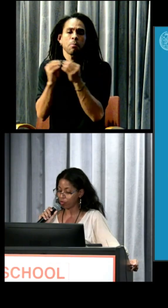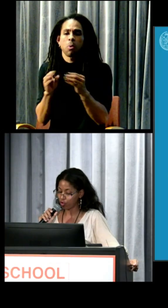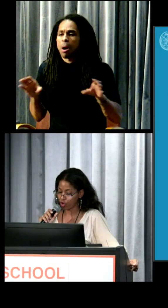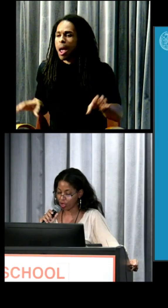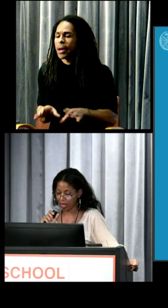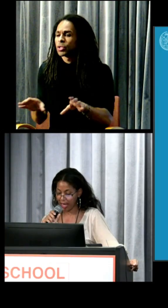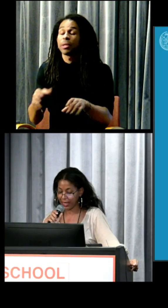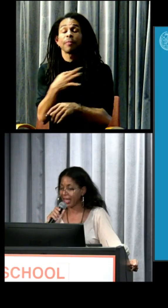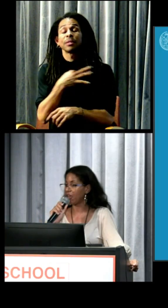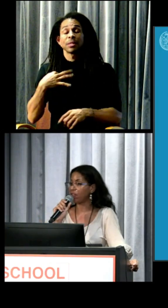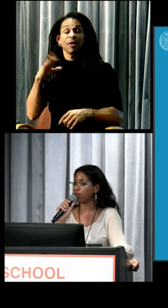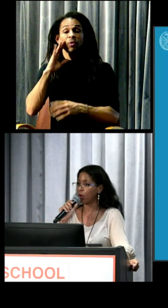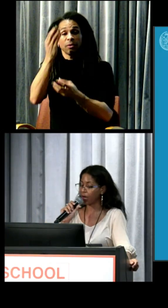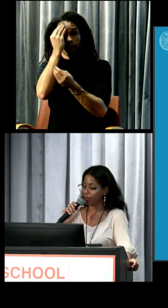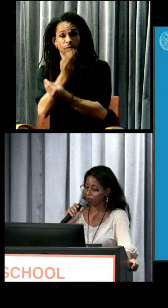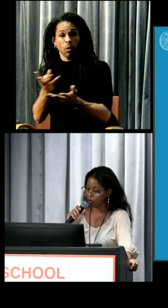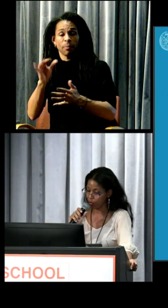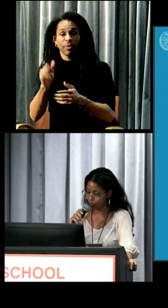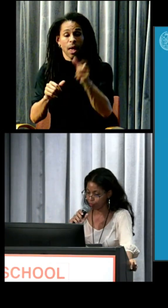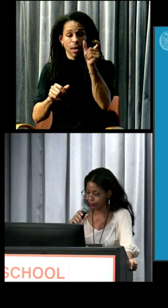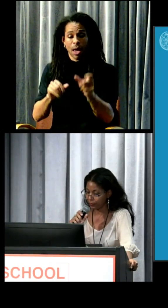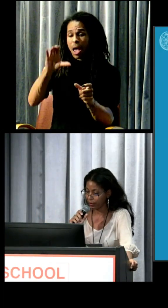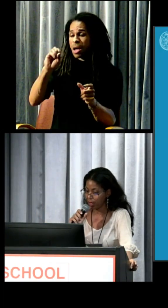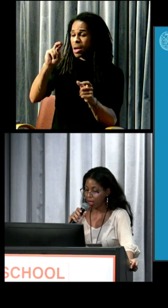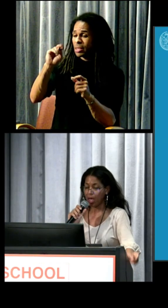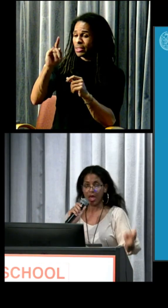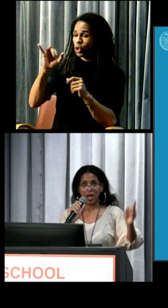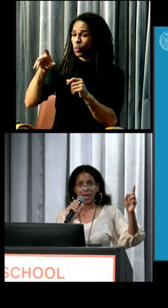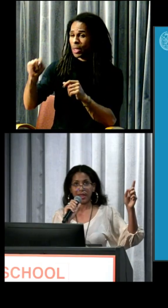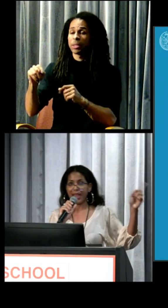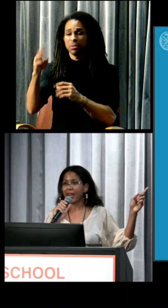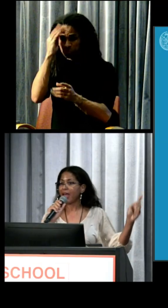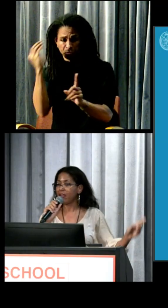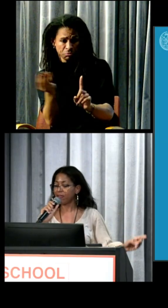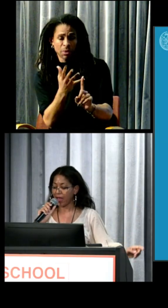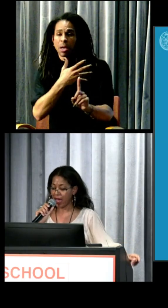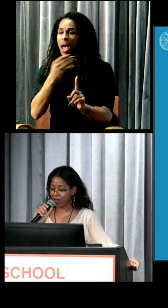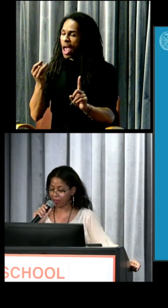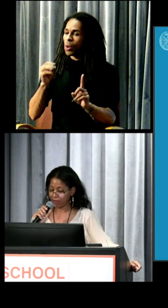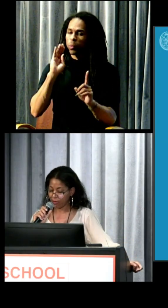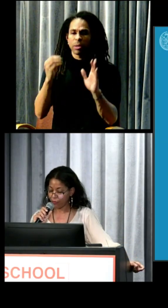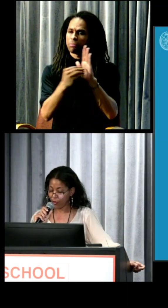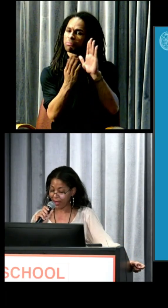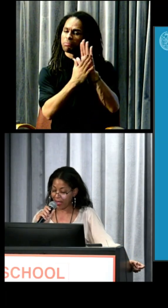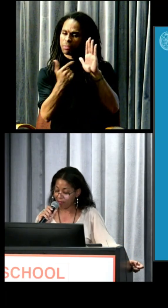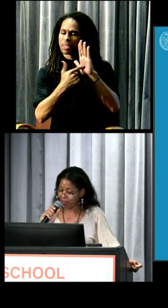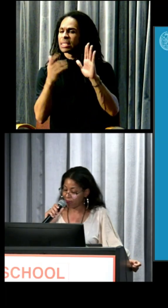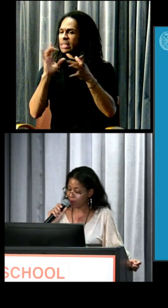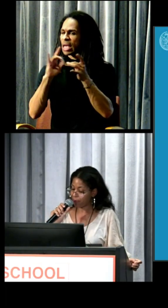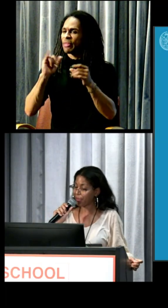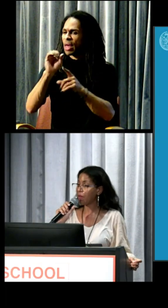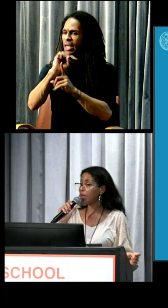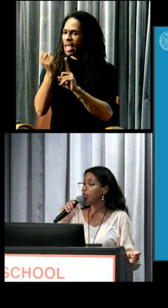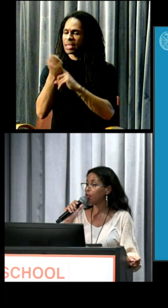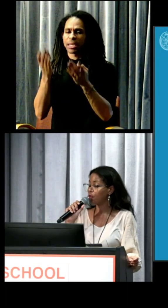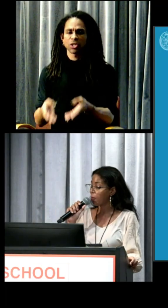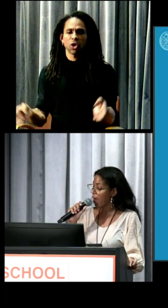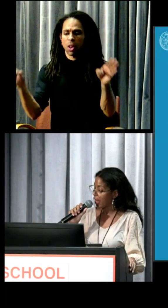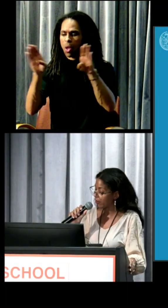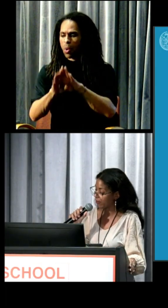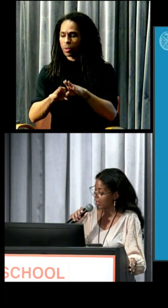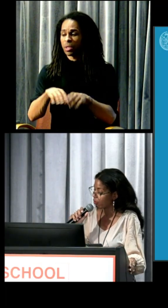When it came to measuring the building level impacts on our city systems, this was a little